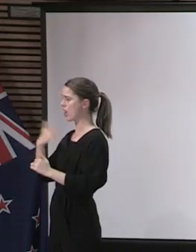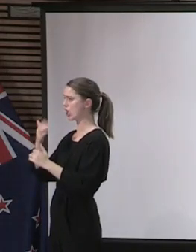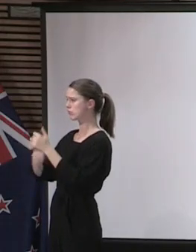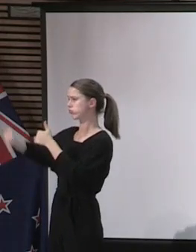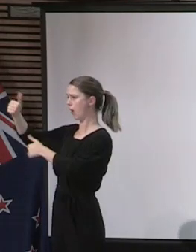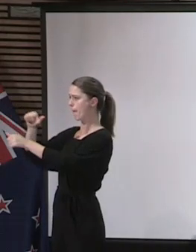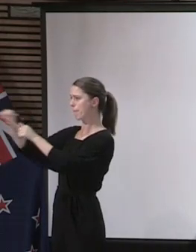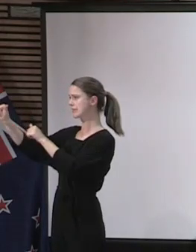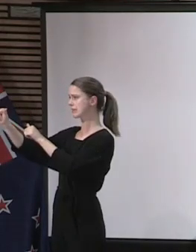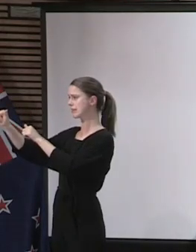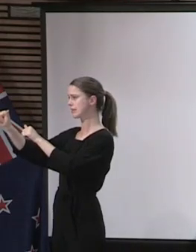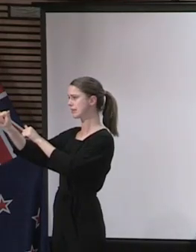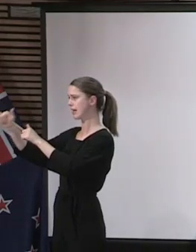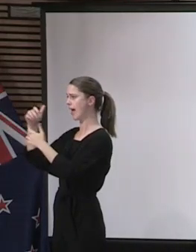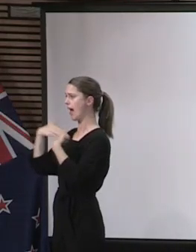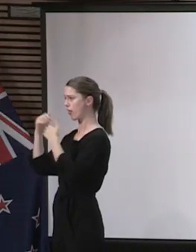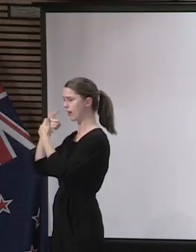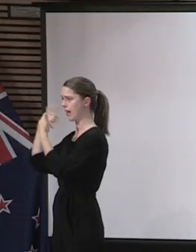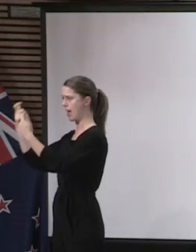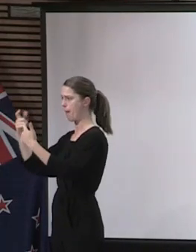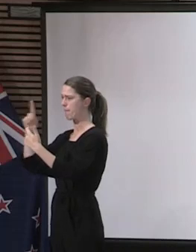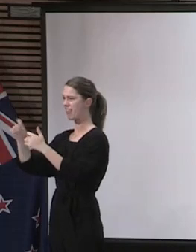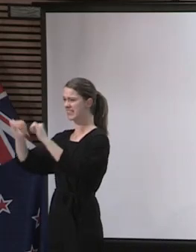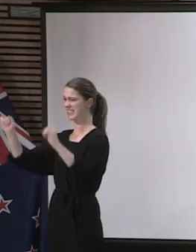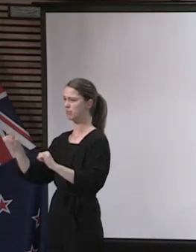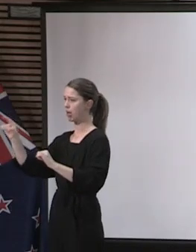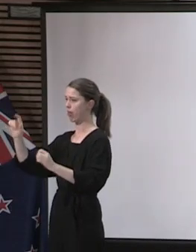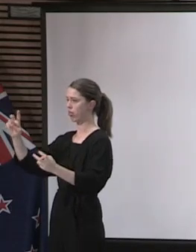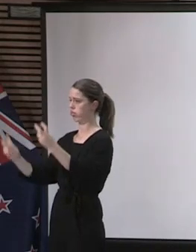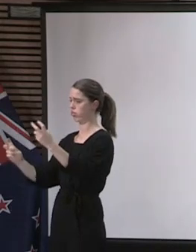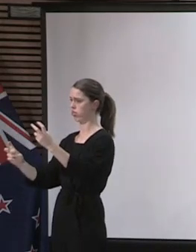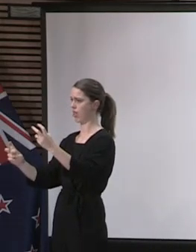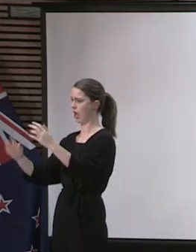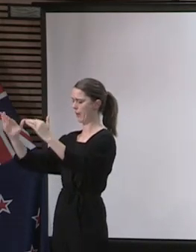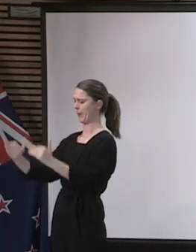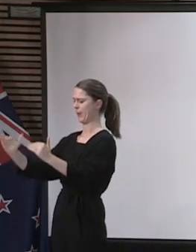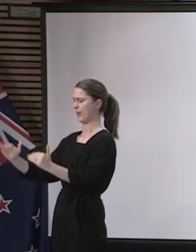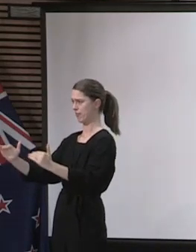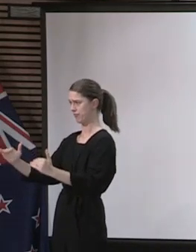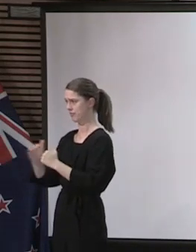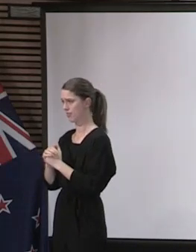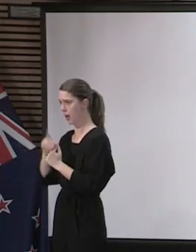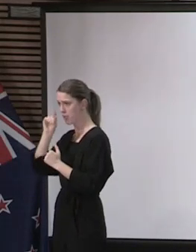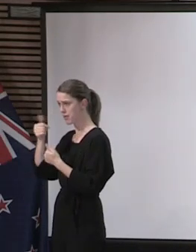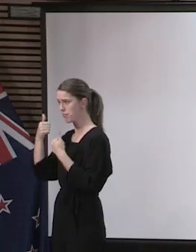accurate to I guess frame it as first world healthcare for a third-world system for